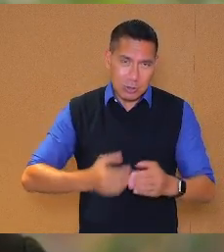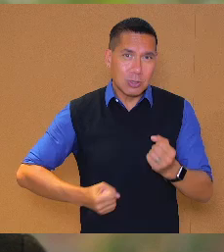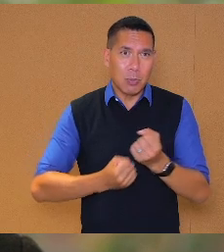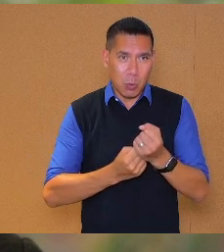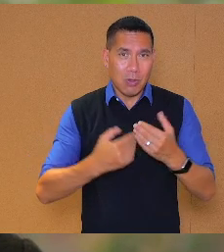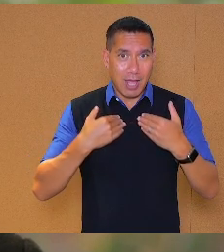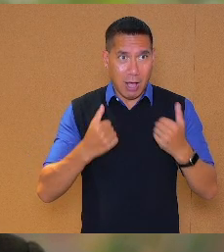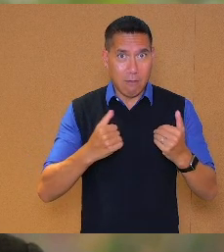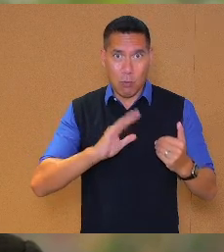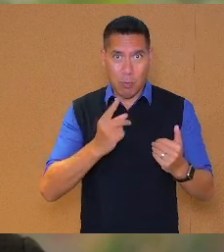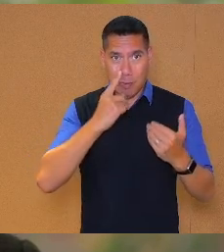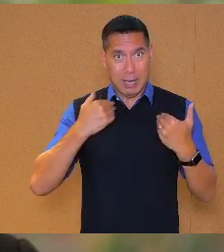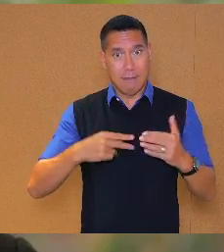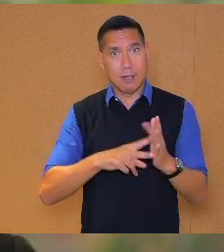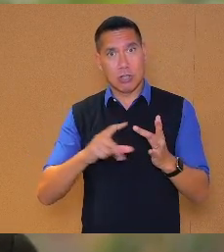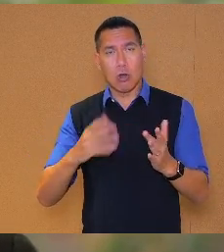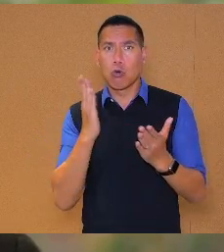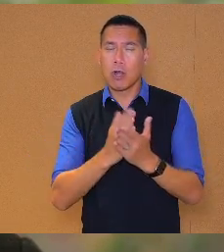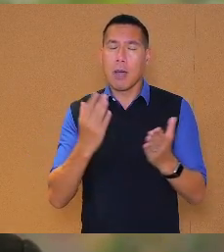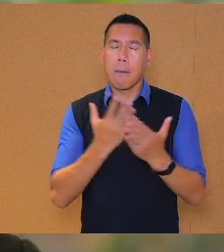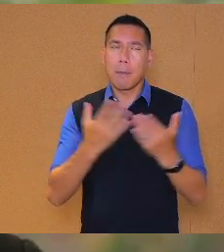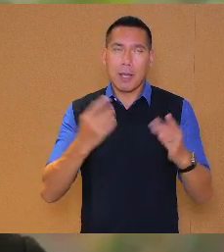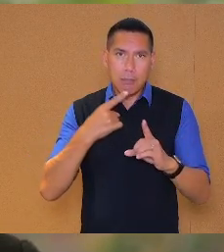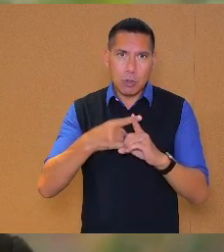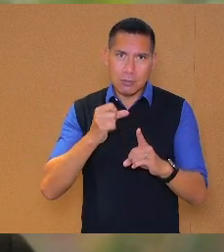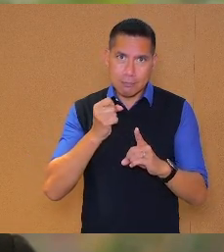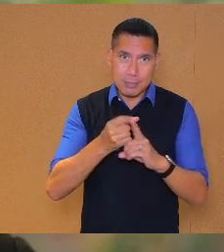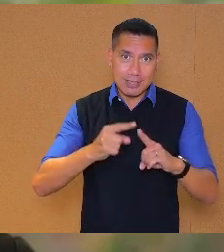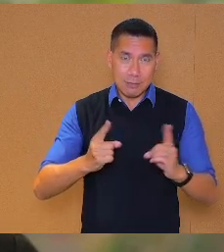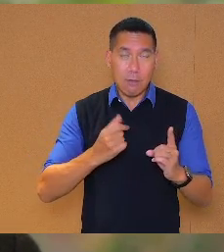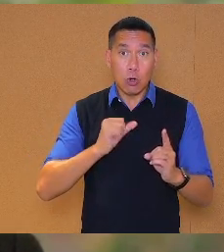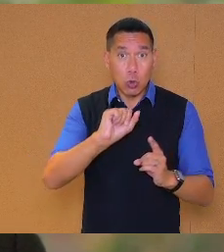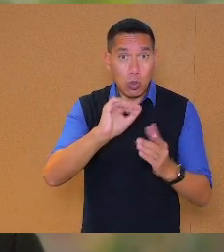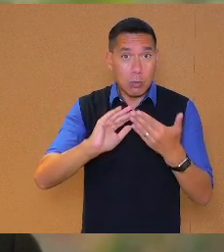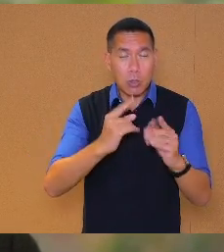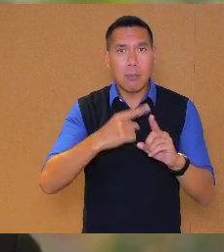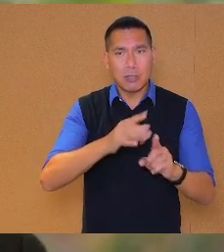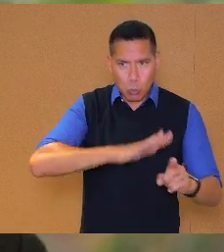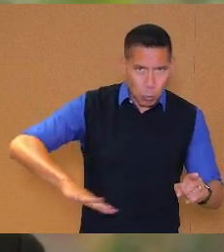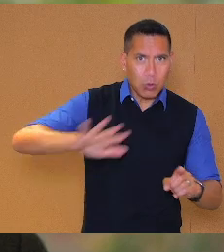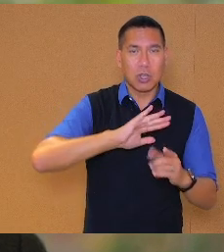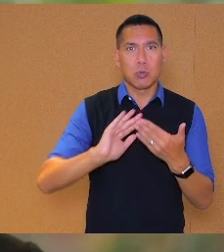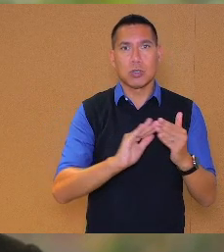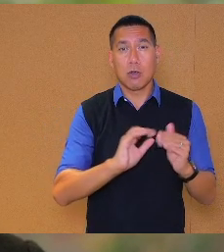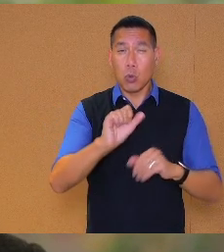You are truly making a huge difference, in your community and across our communities. With so much of your time